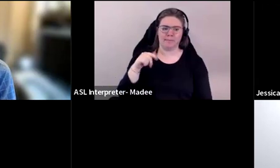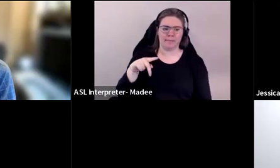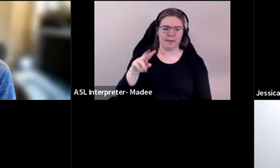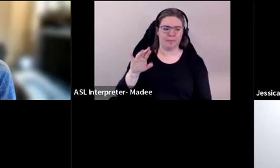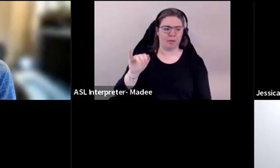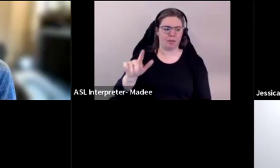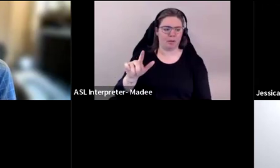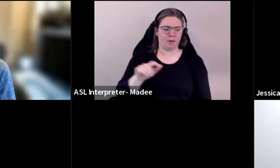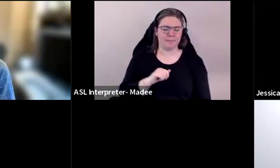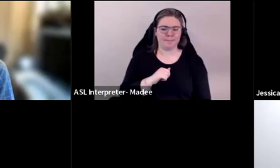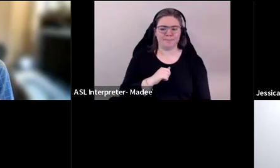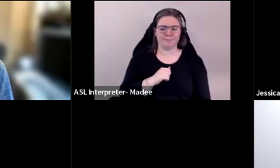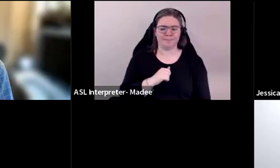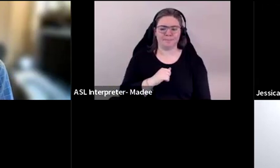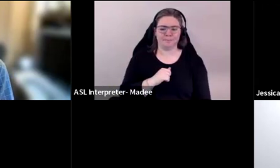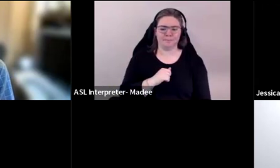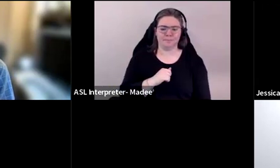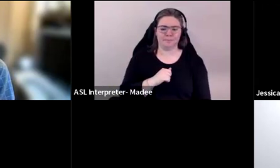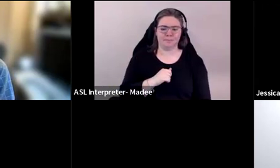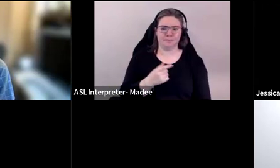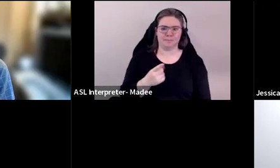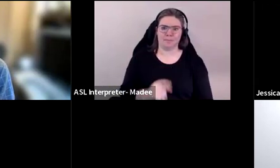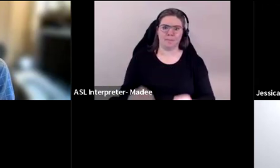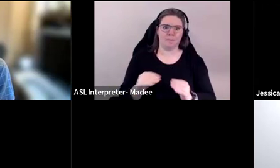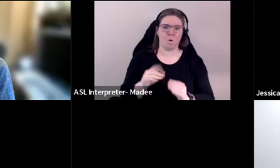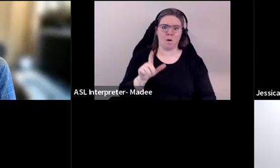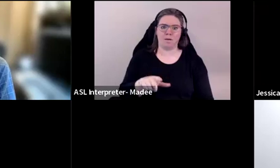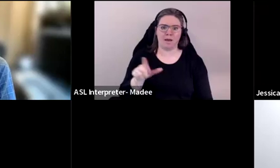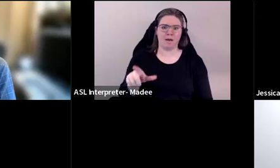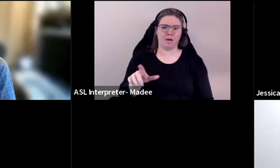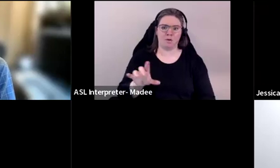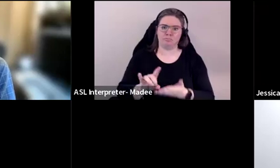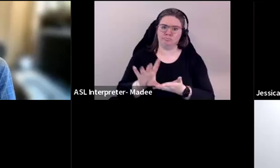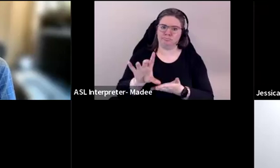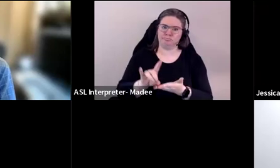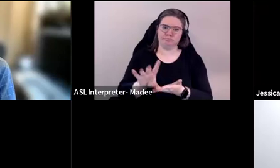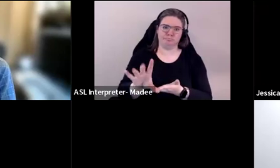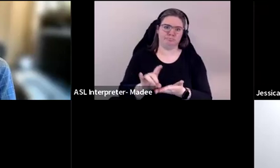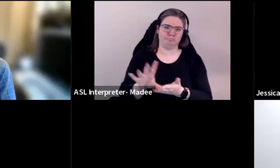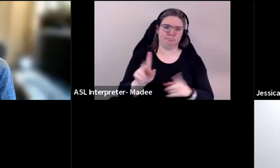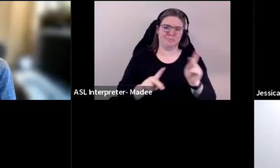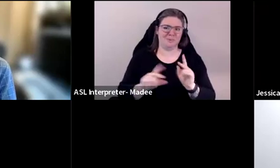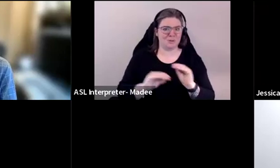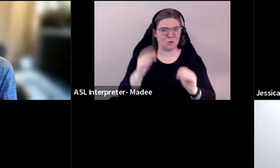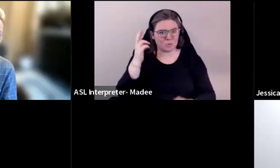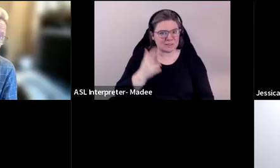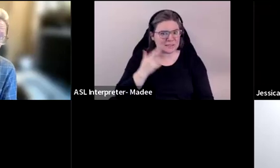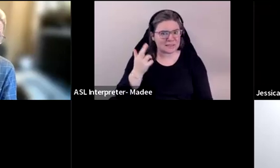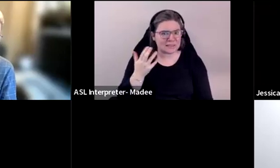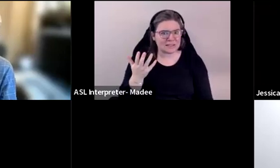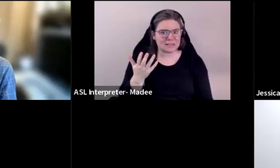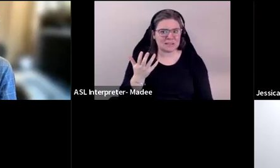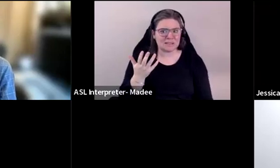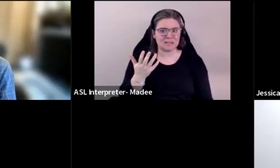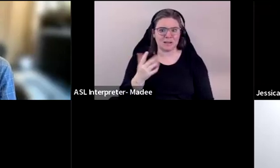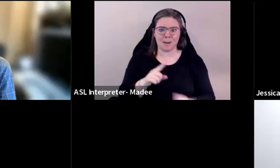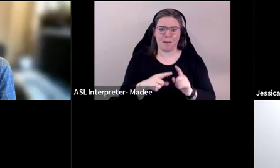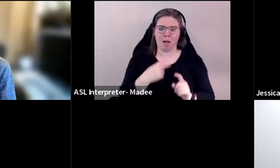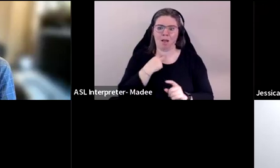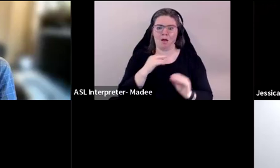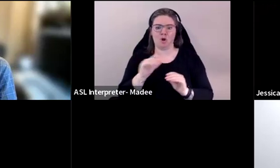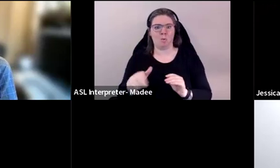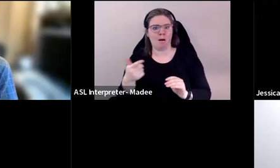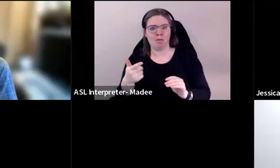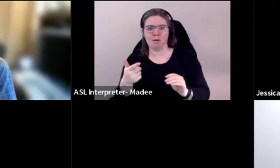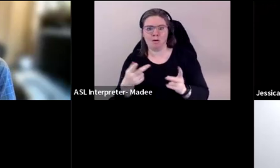Don Dew: we've had a lot more landlords just evicting people for no reason to so that. But there's no other housing, so you can't. Just